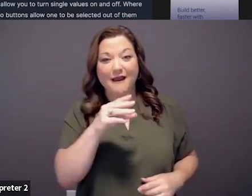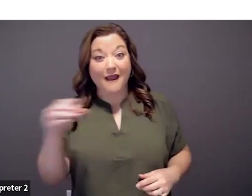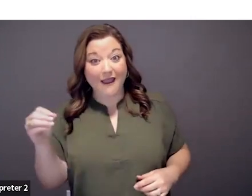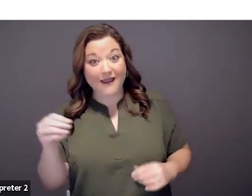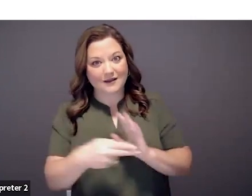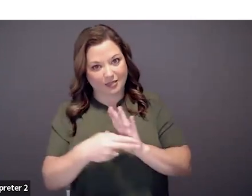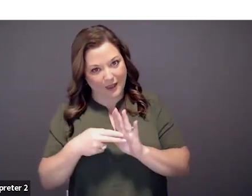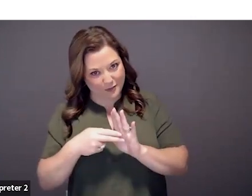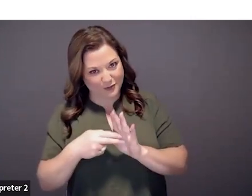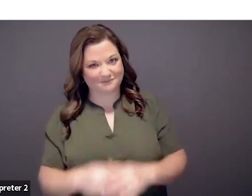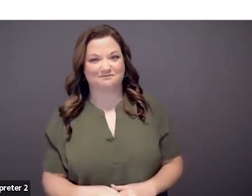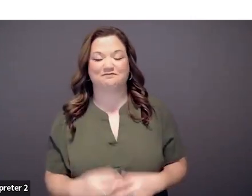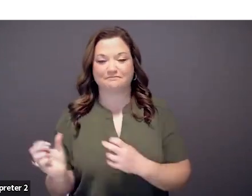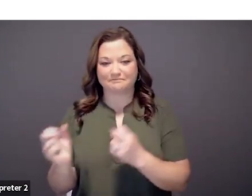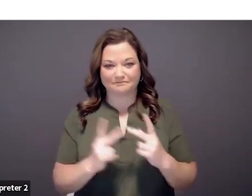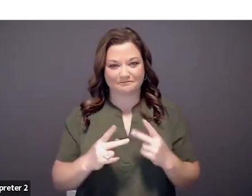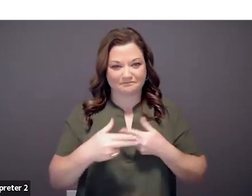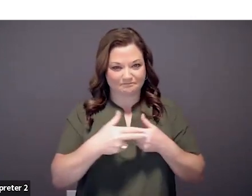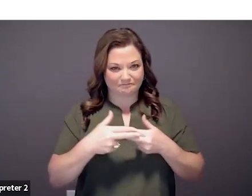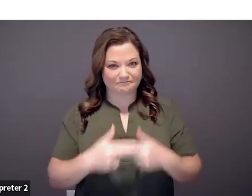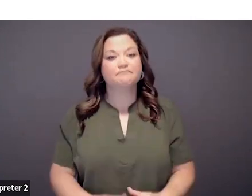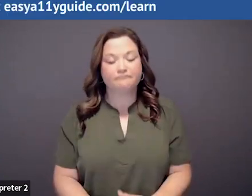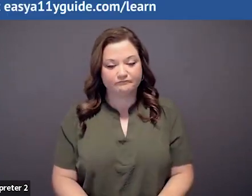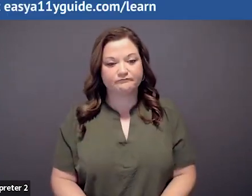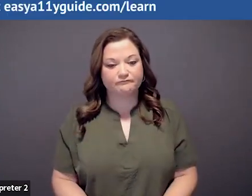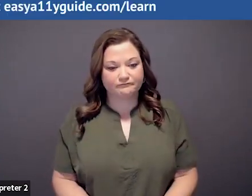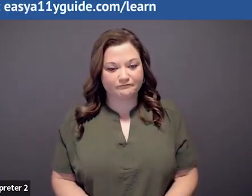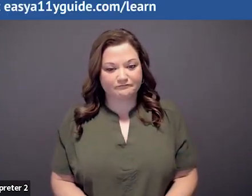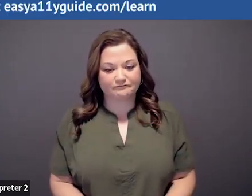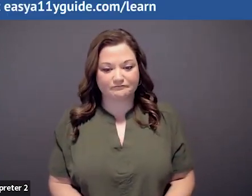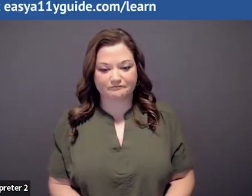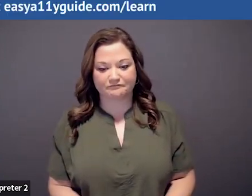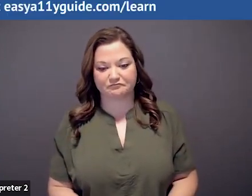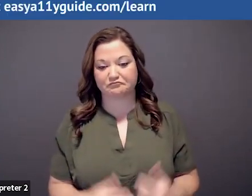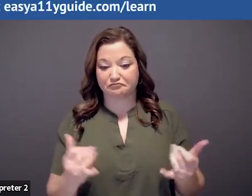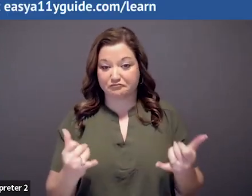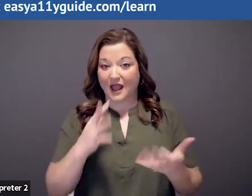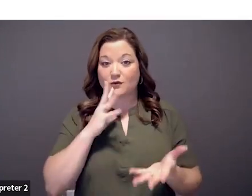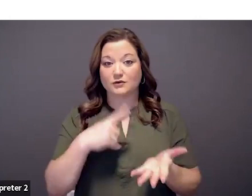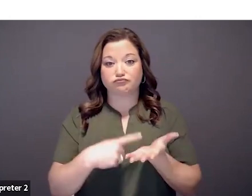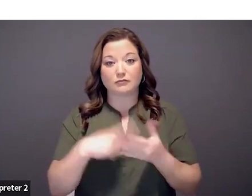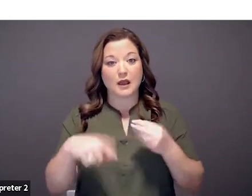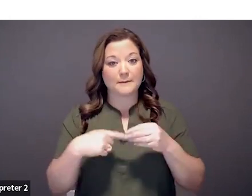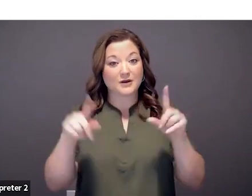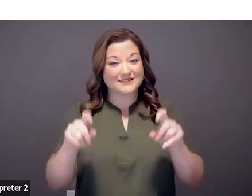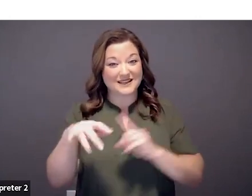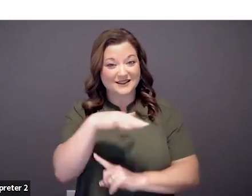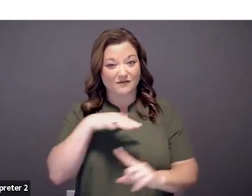Back to our slides. We're going to quickly talk about the test environment setup.